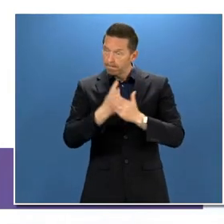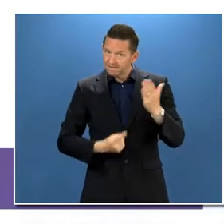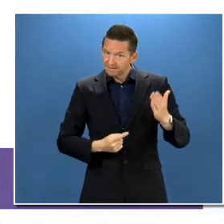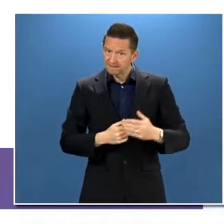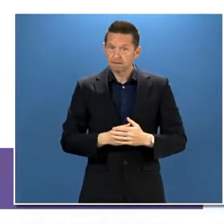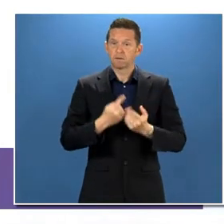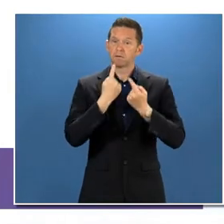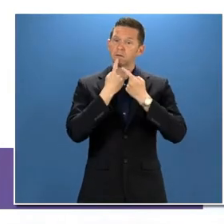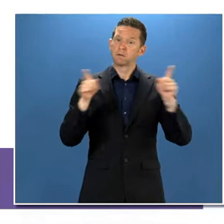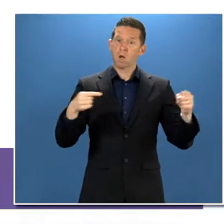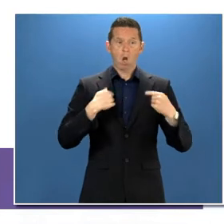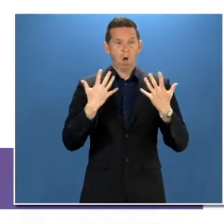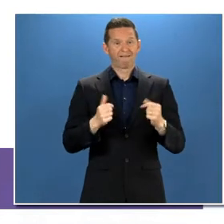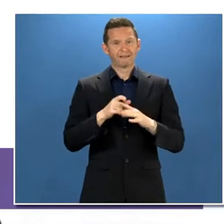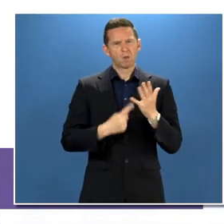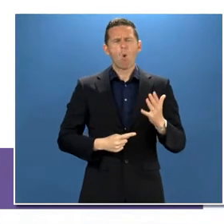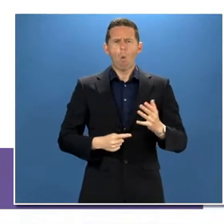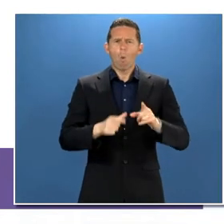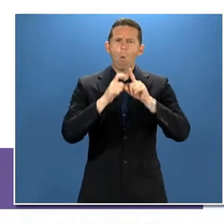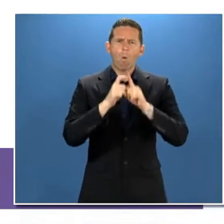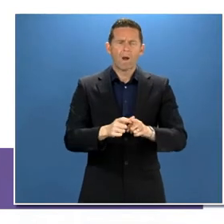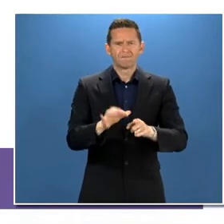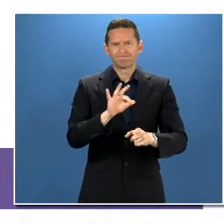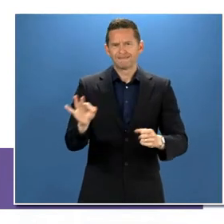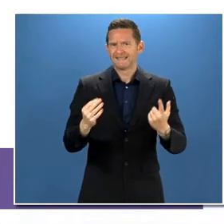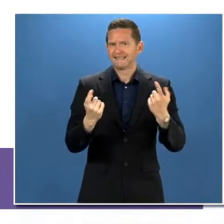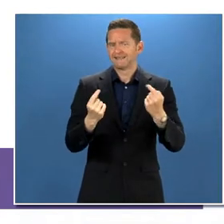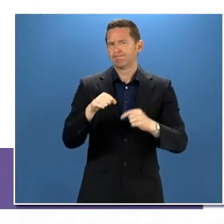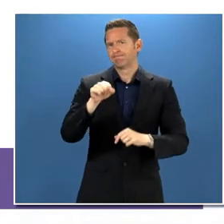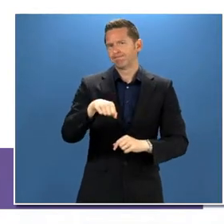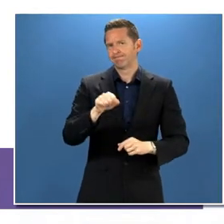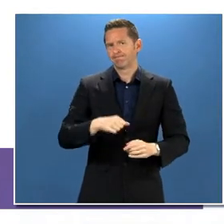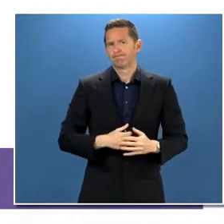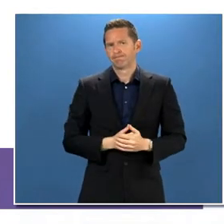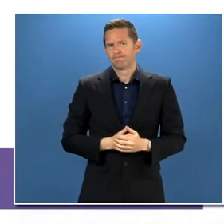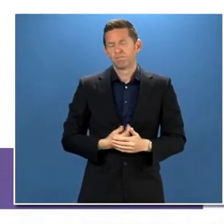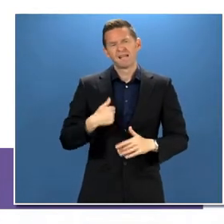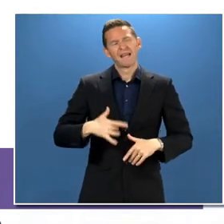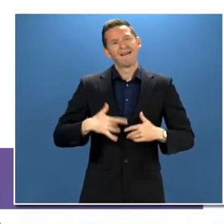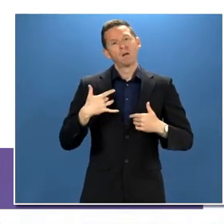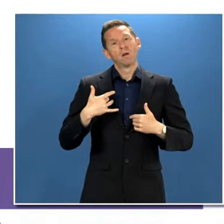disability is a challenging issue. But I feel as the Disability Discrimination Commissioner it is